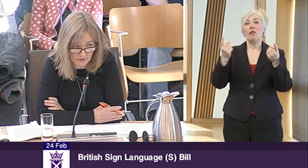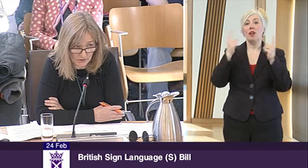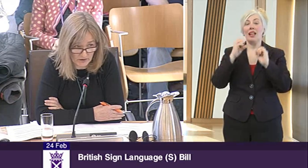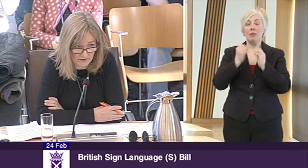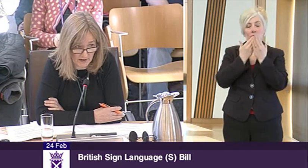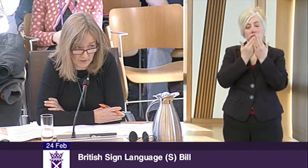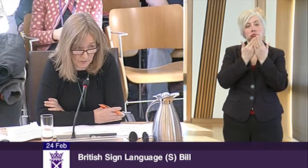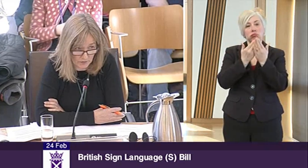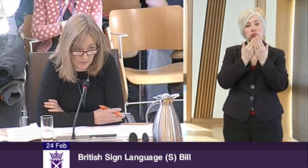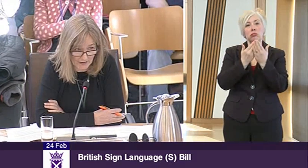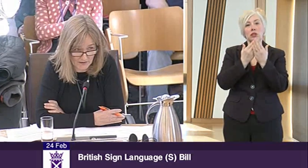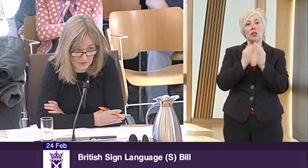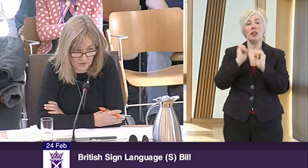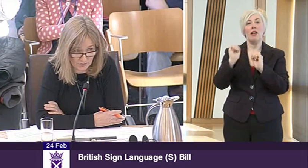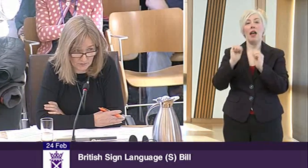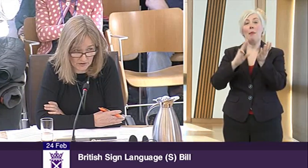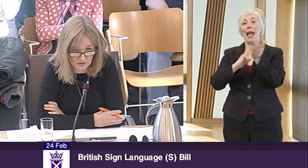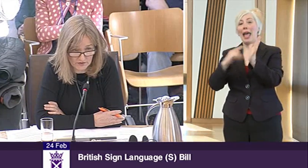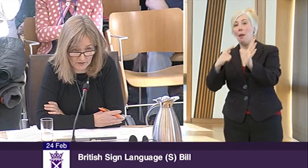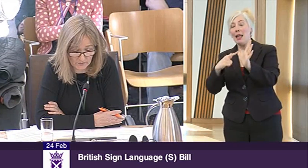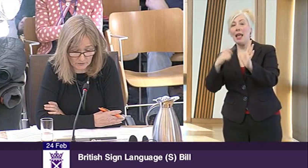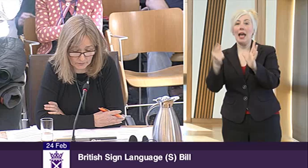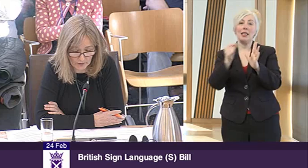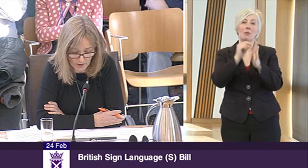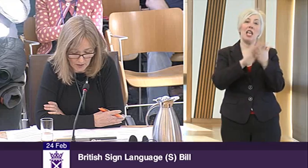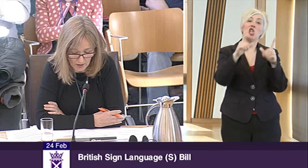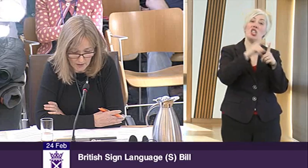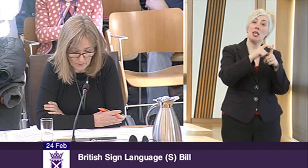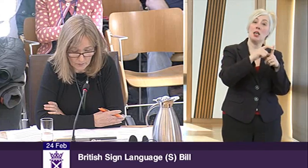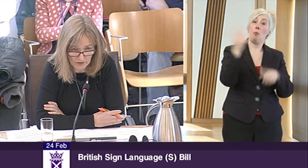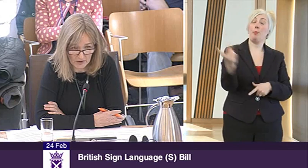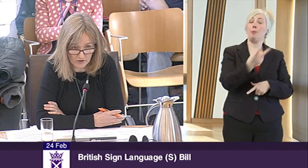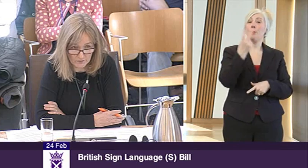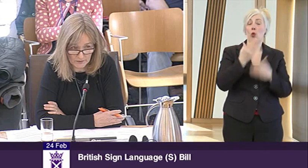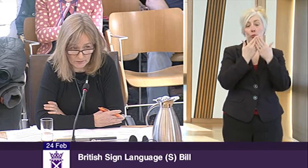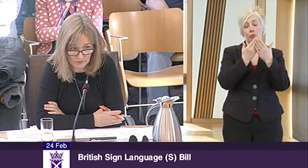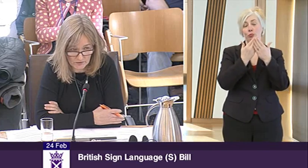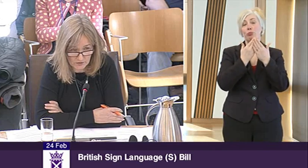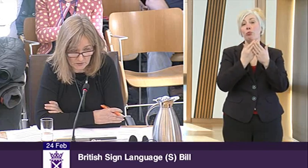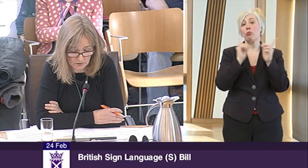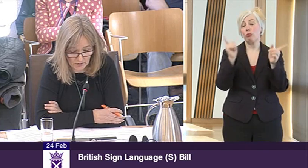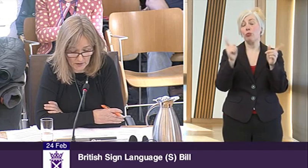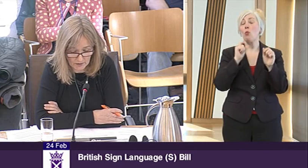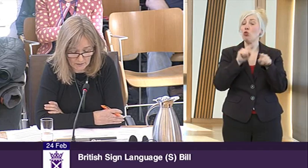studying with us at both masters and PhD level. We encourage people to apply for courses and